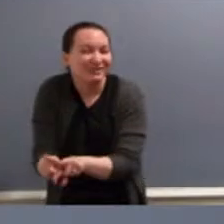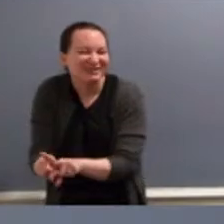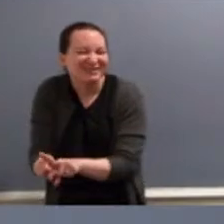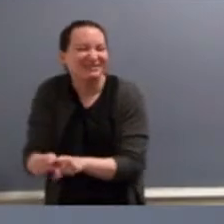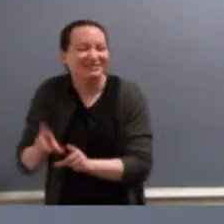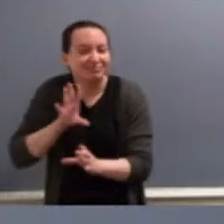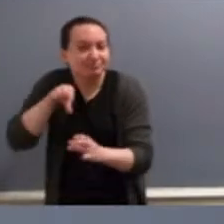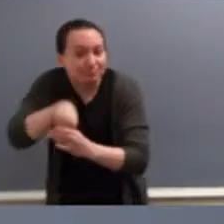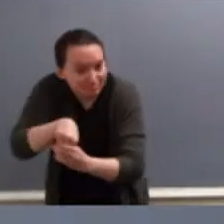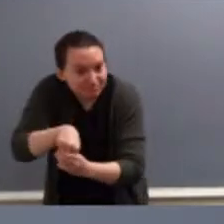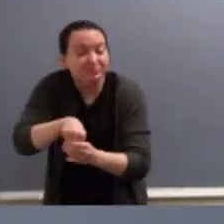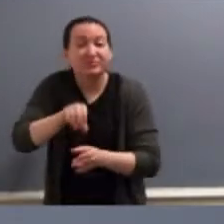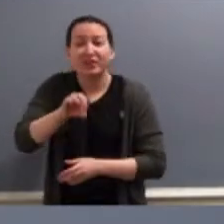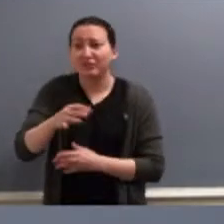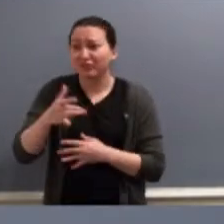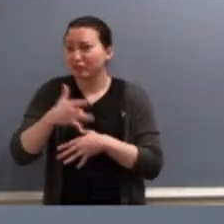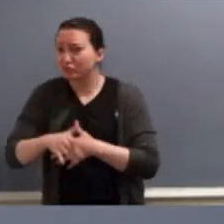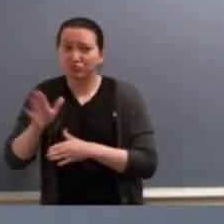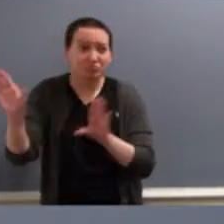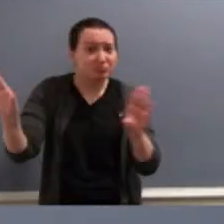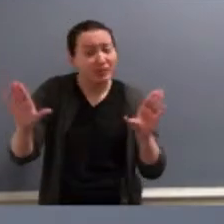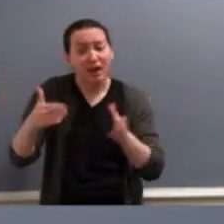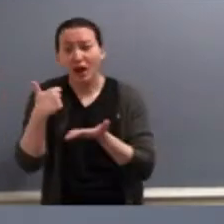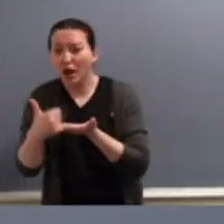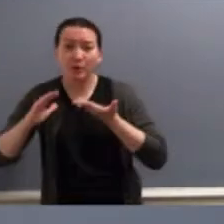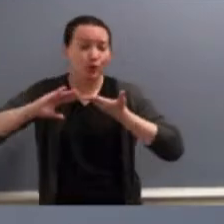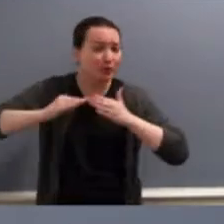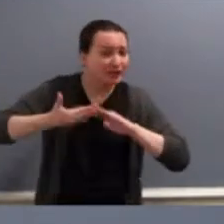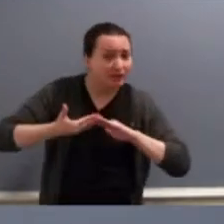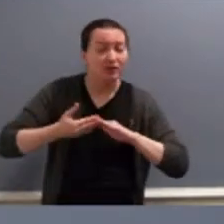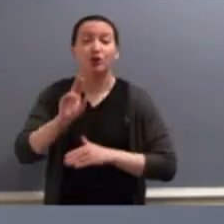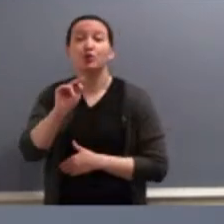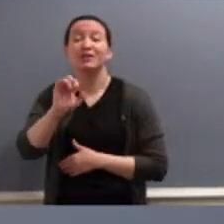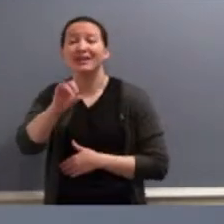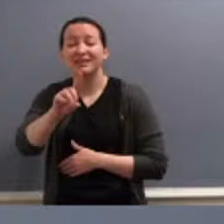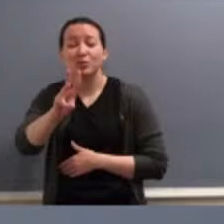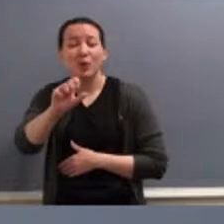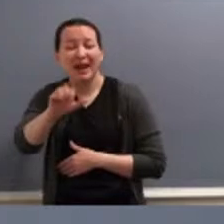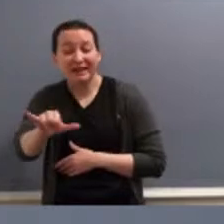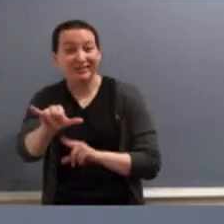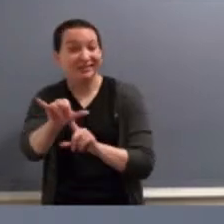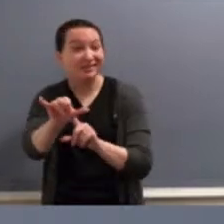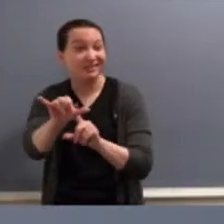participate if you're out here helping the community united way will be the I guess the